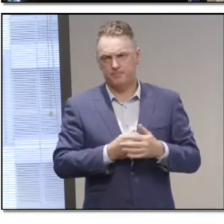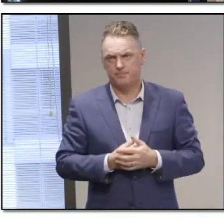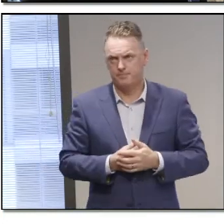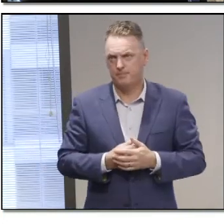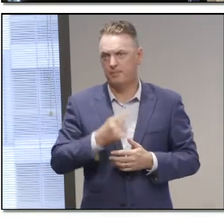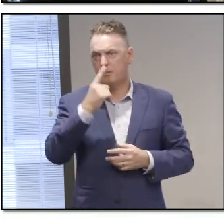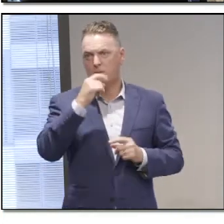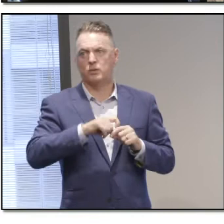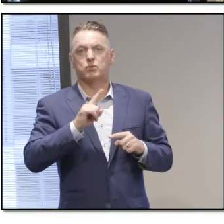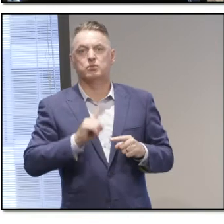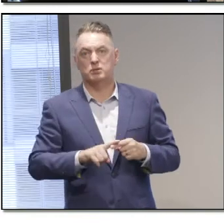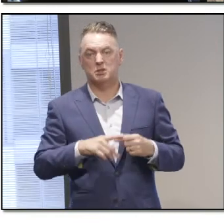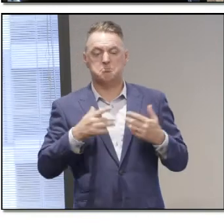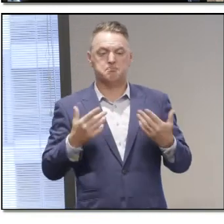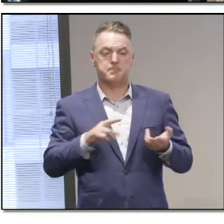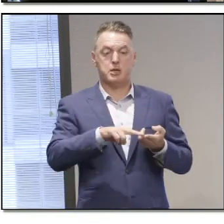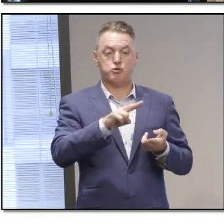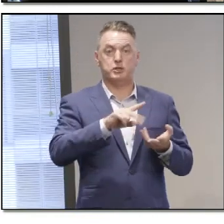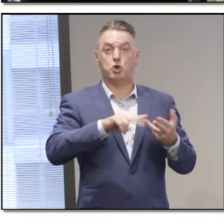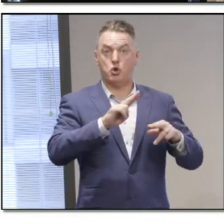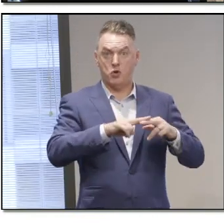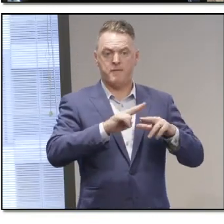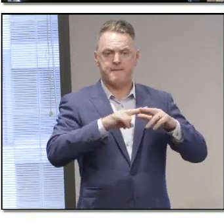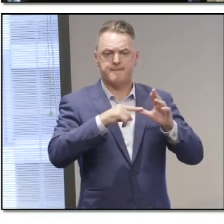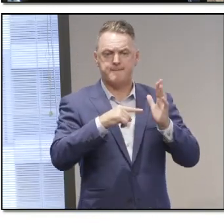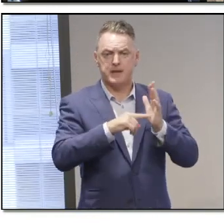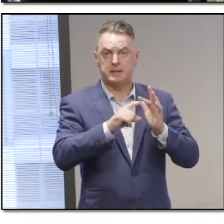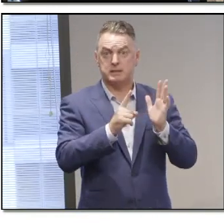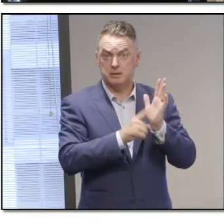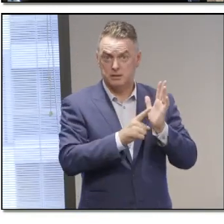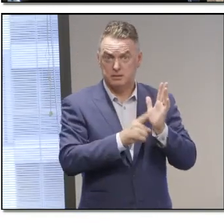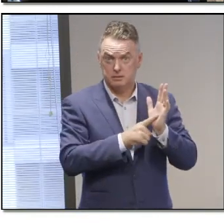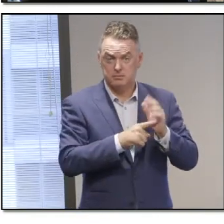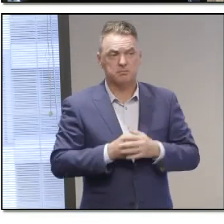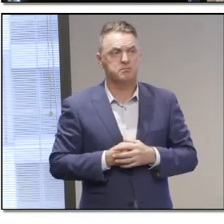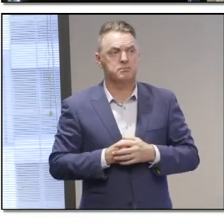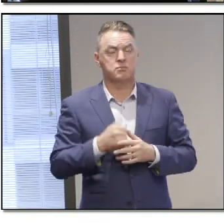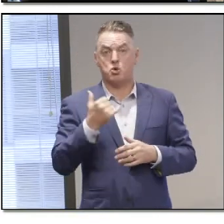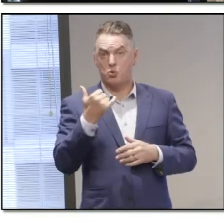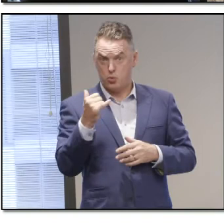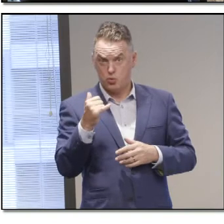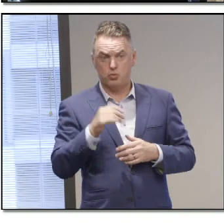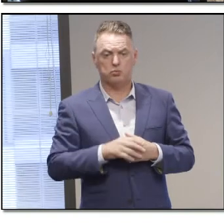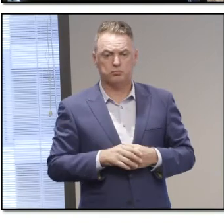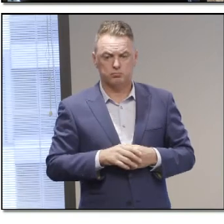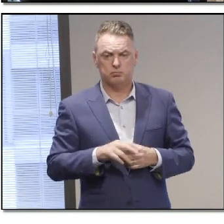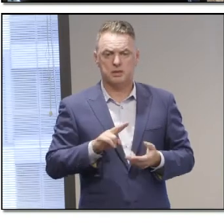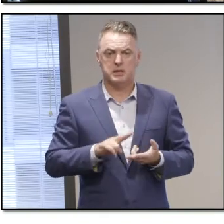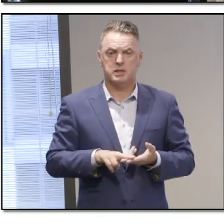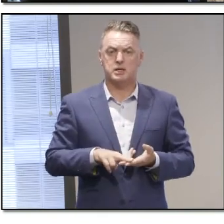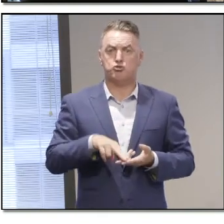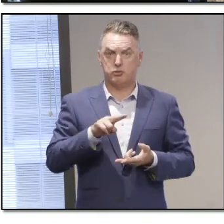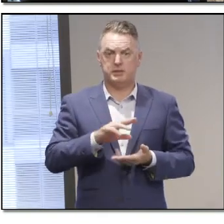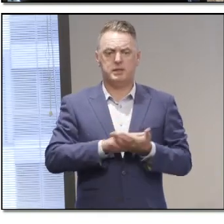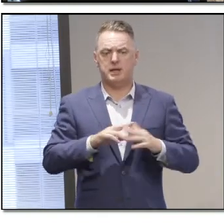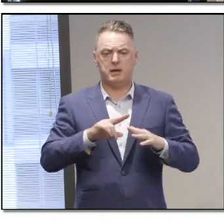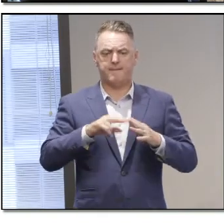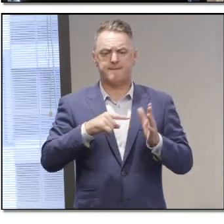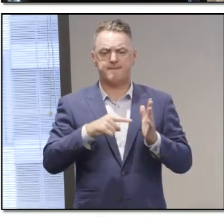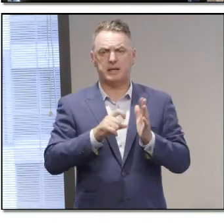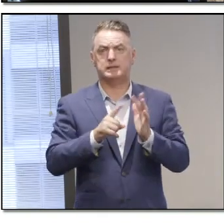by increasing the number of fat cells. It can do it by increasing the way fat cells metabolize fat,